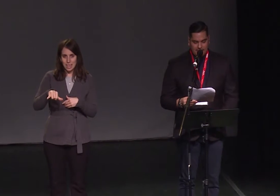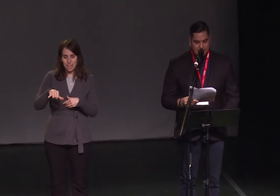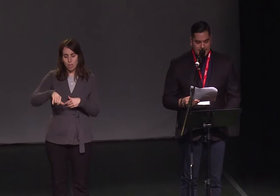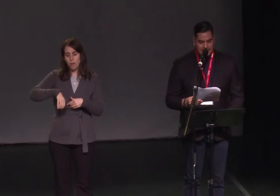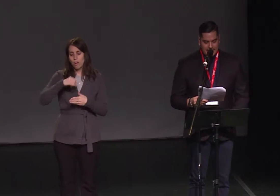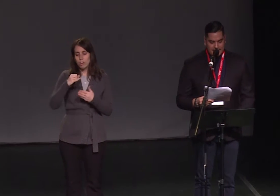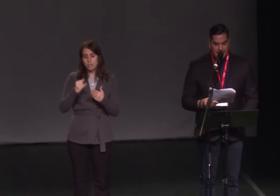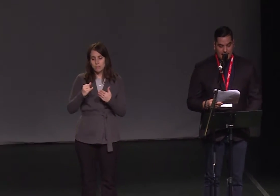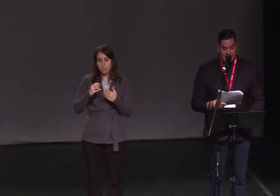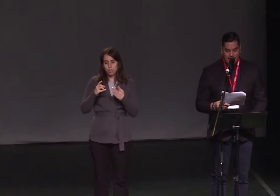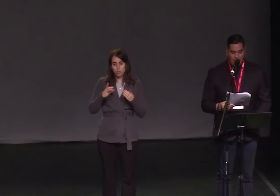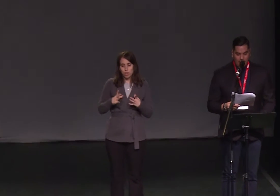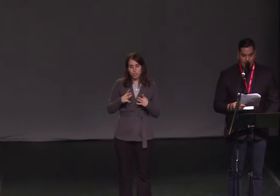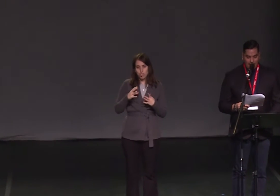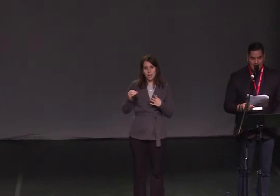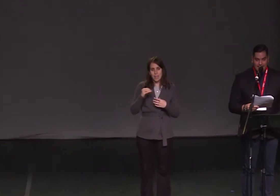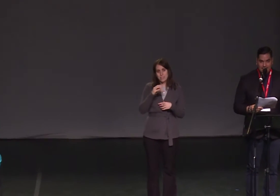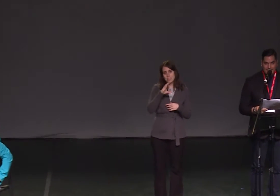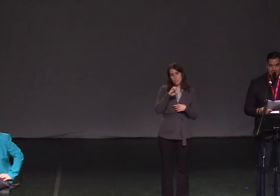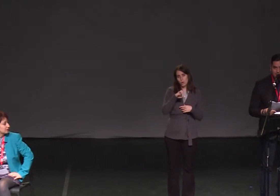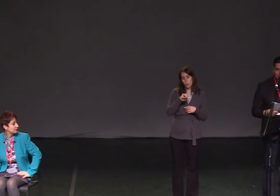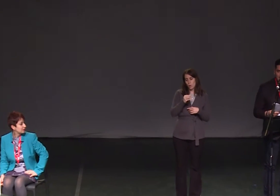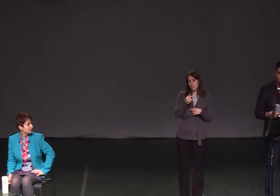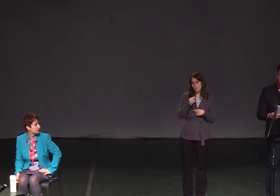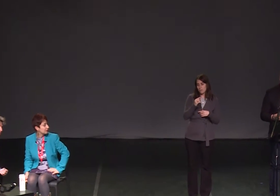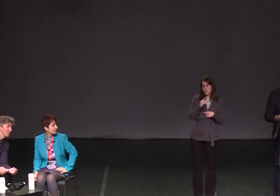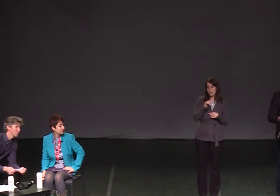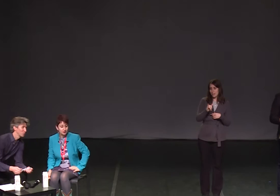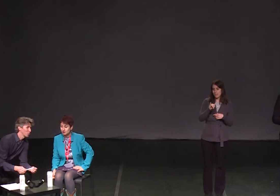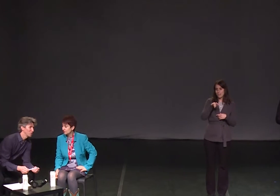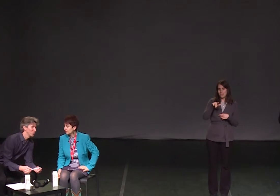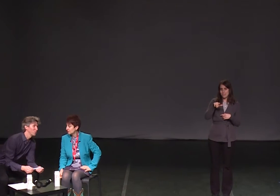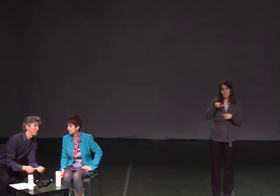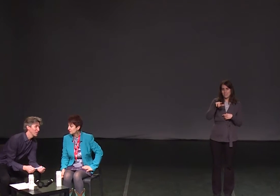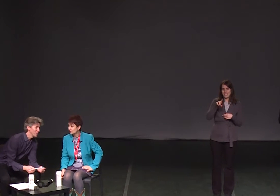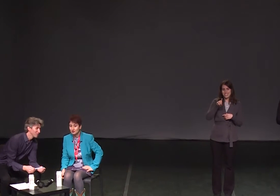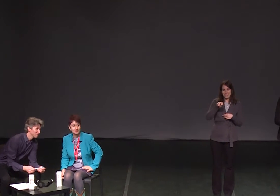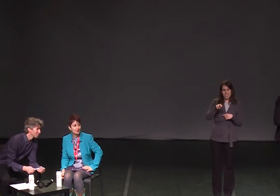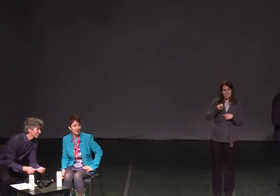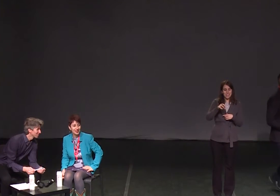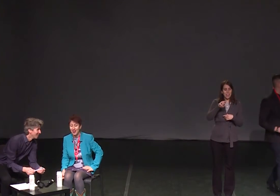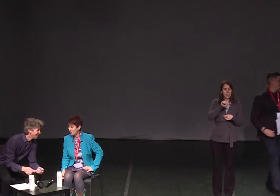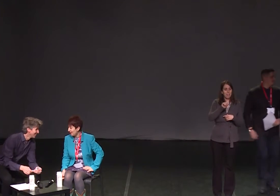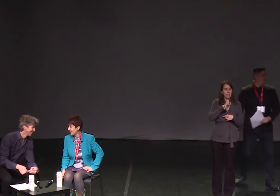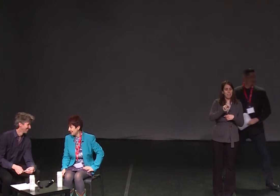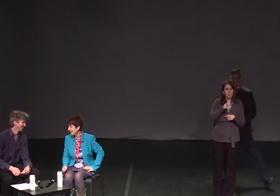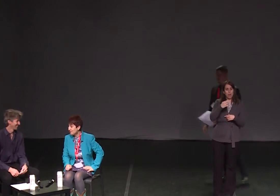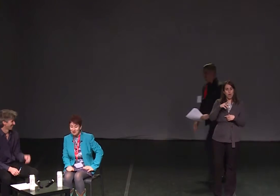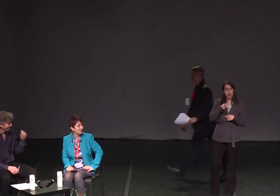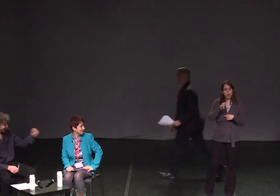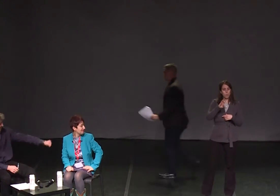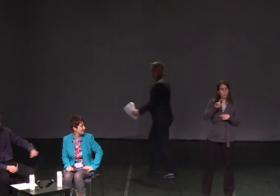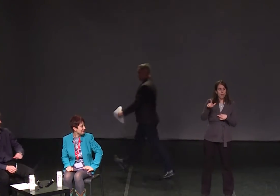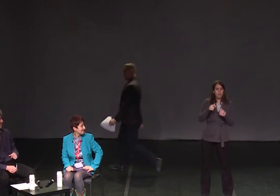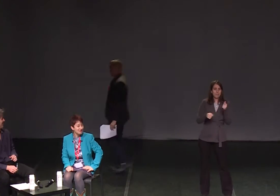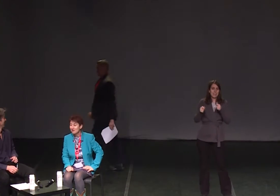Gibney dance, and Lane Harwell, executive director of Dance/NYC.